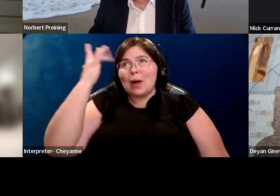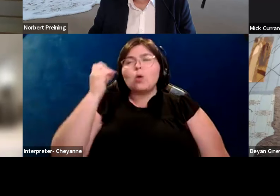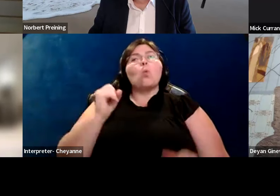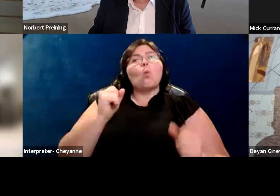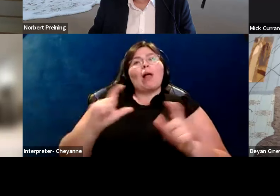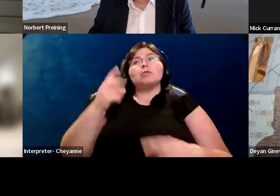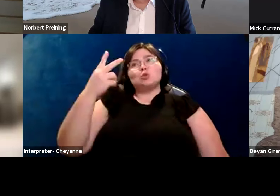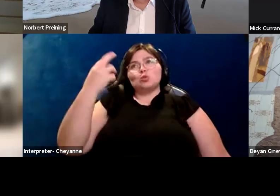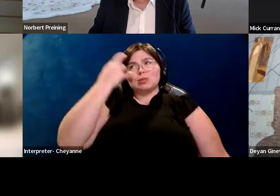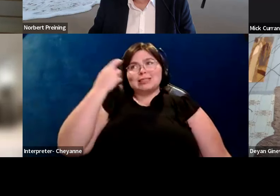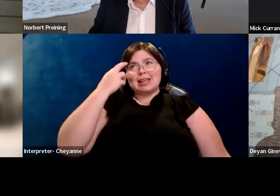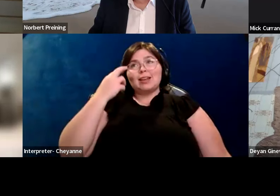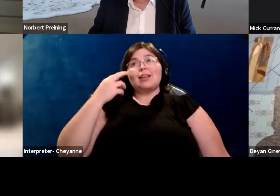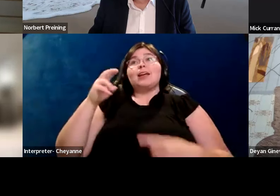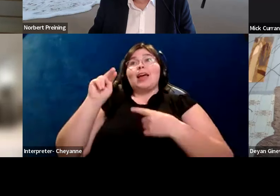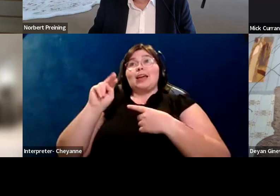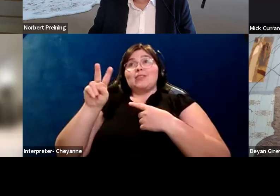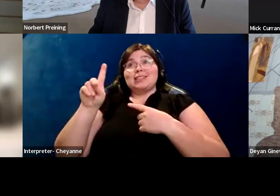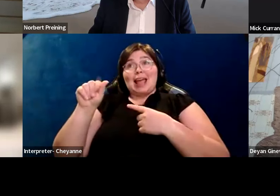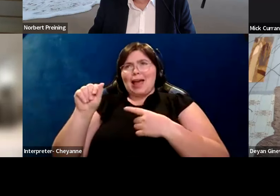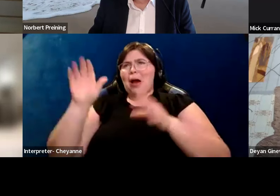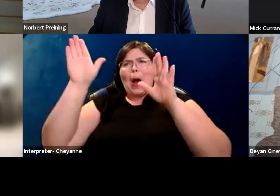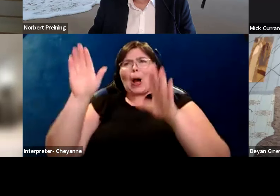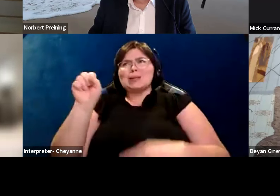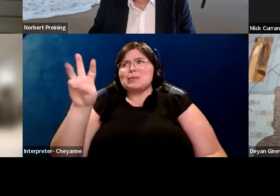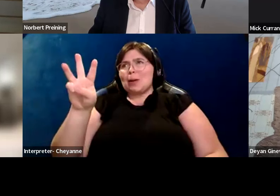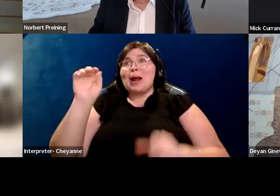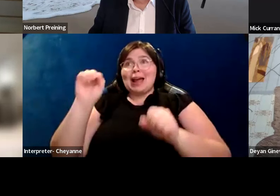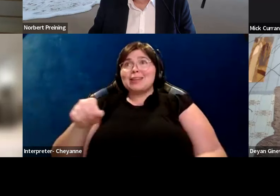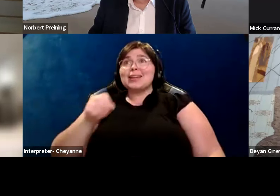First, NVDA is a great software. And it can vocalize well.